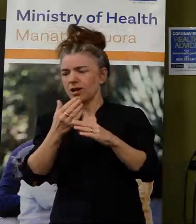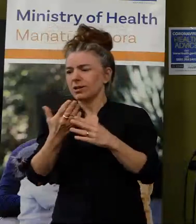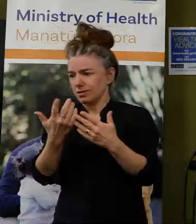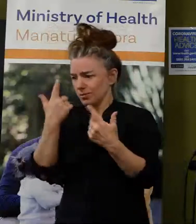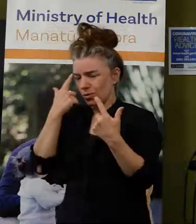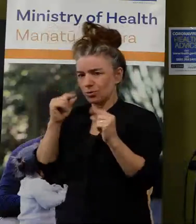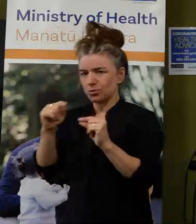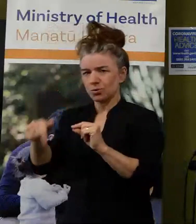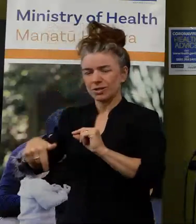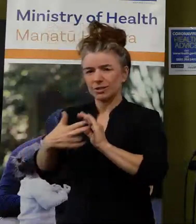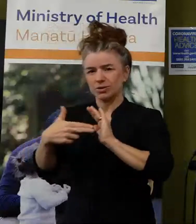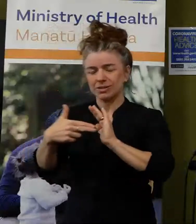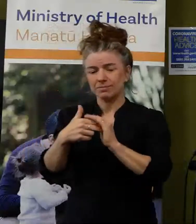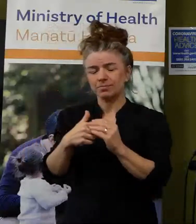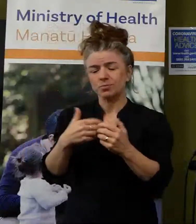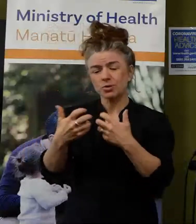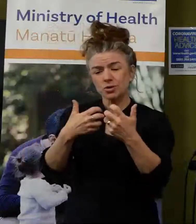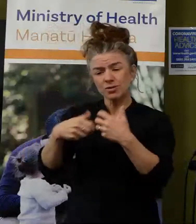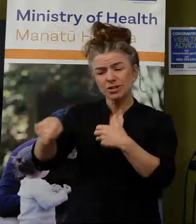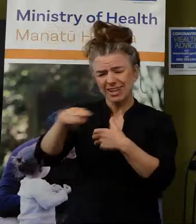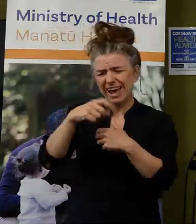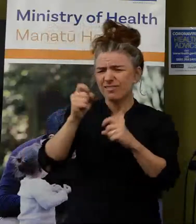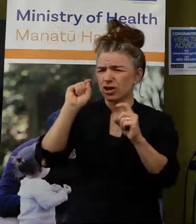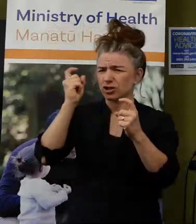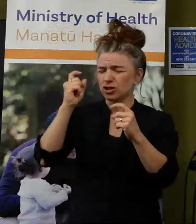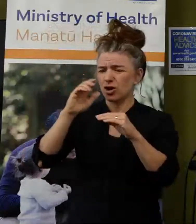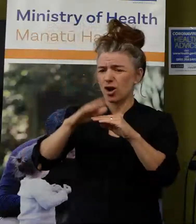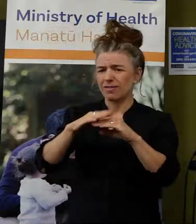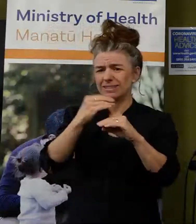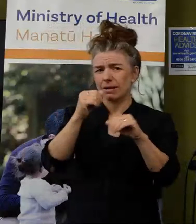There are concerns from the universities about students who are unable to travel here.